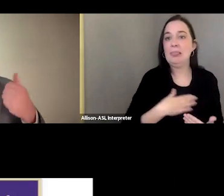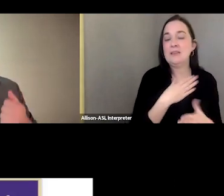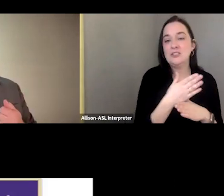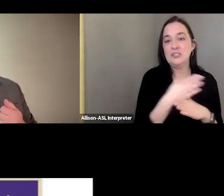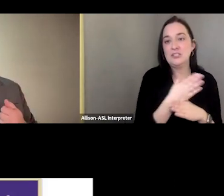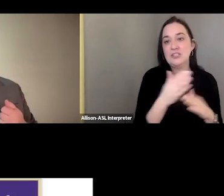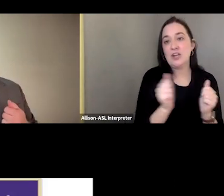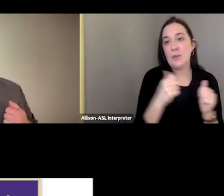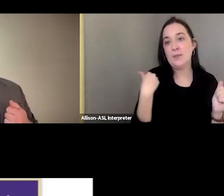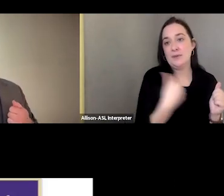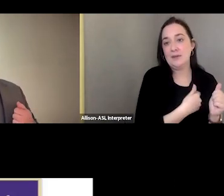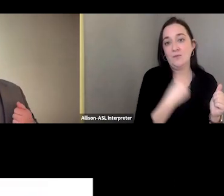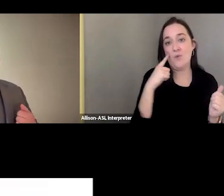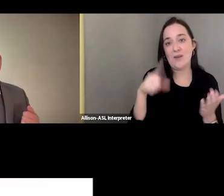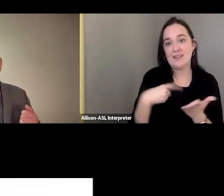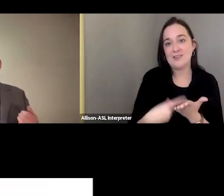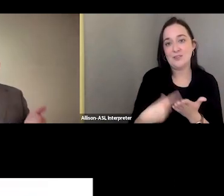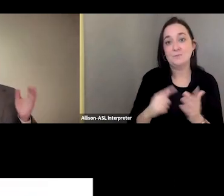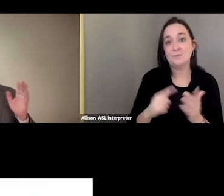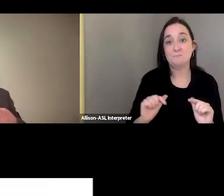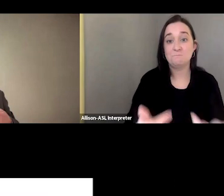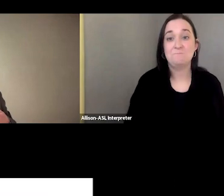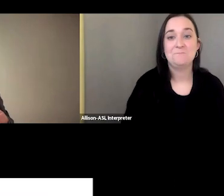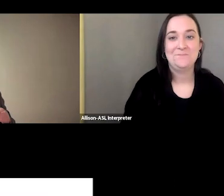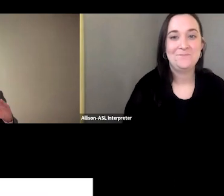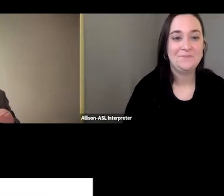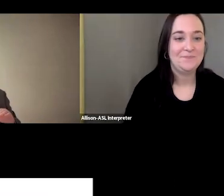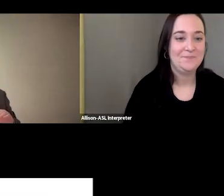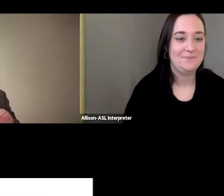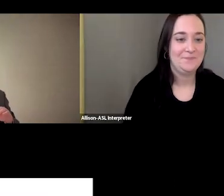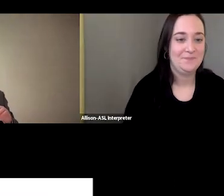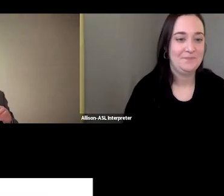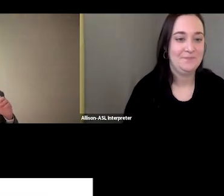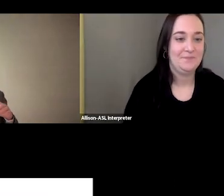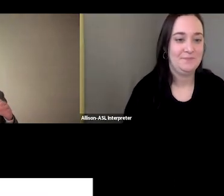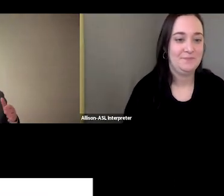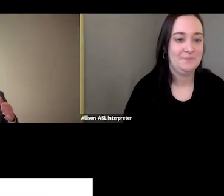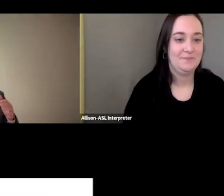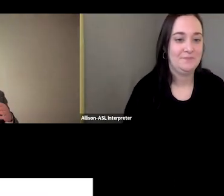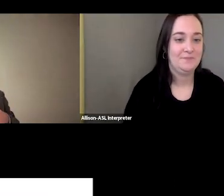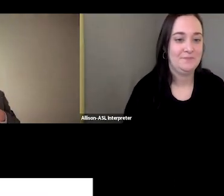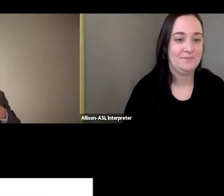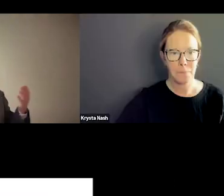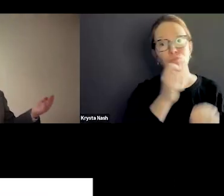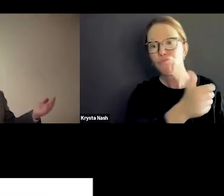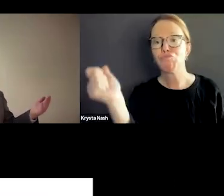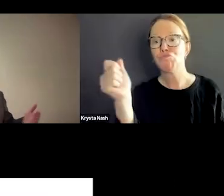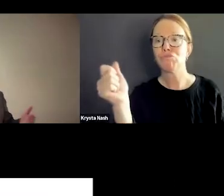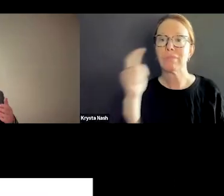thing to talk about today. My other is to the community who might be here today, who are themselves some sort of health provider.